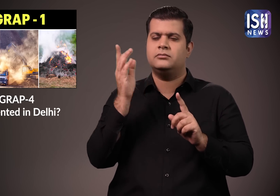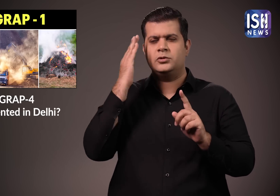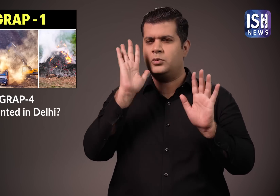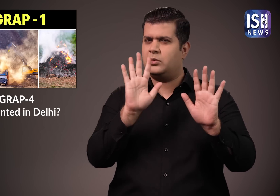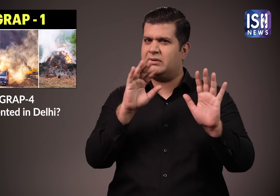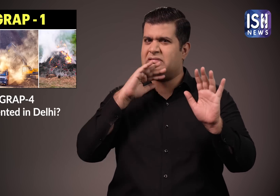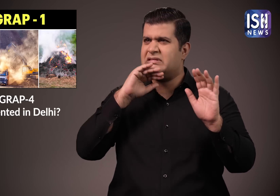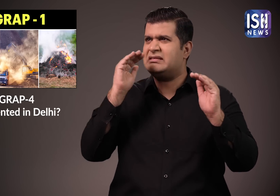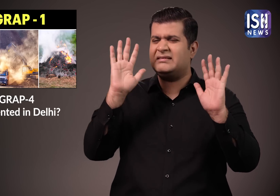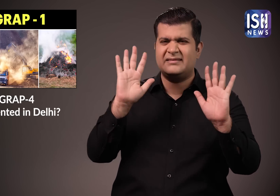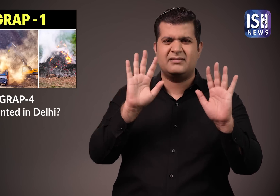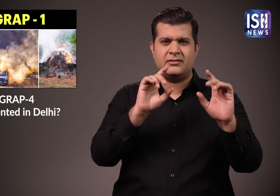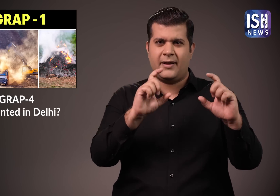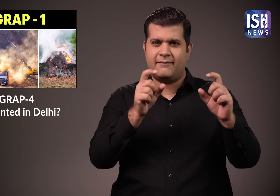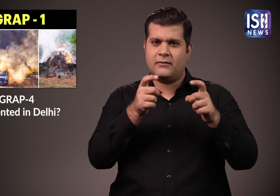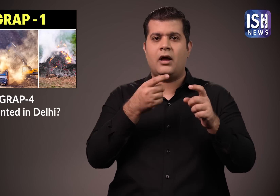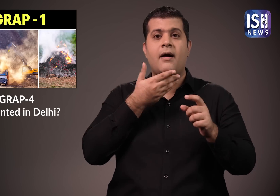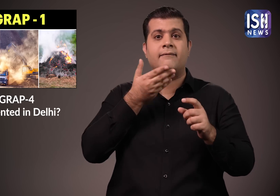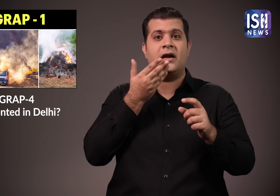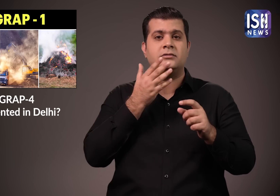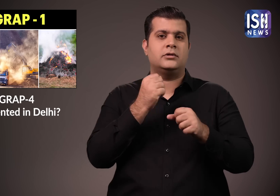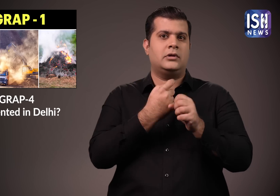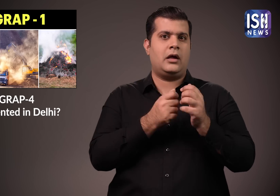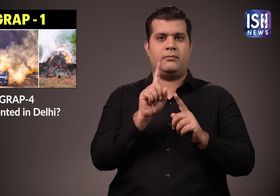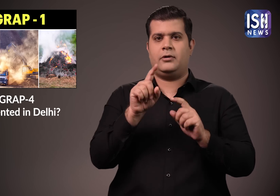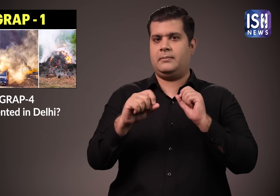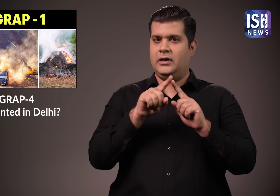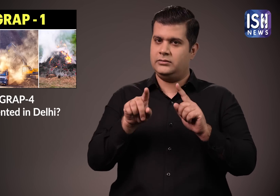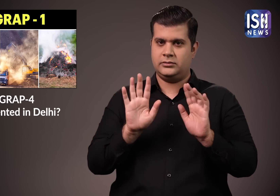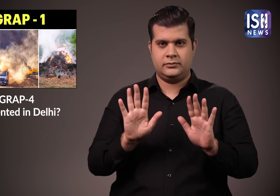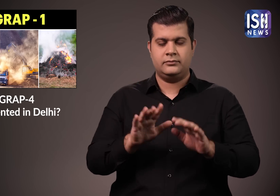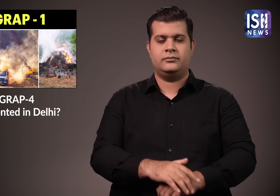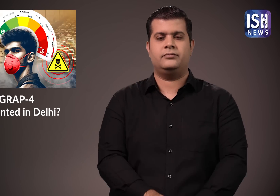So GRAP-1 is mainly public advisories and dust control.